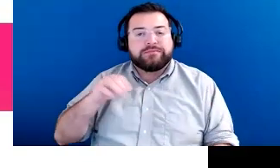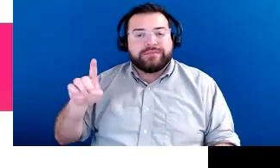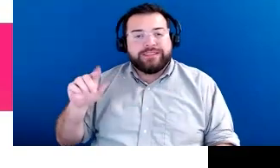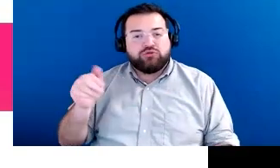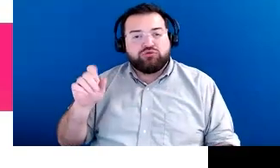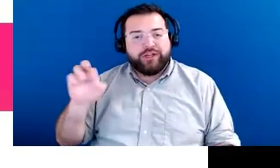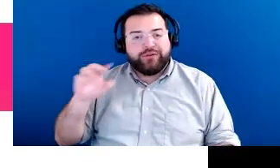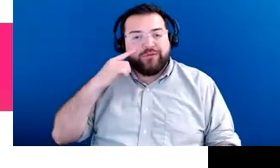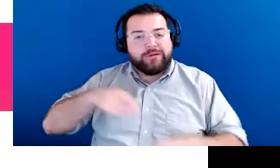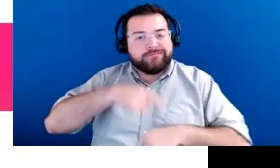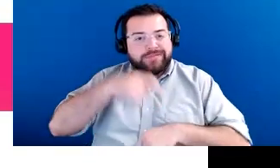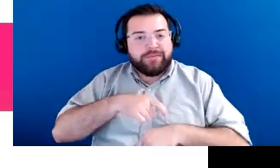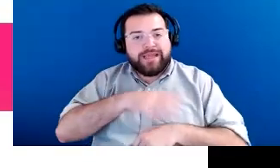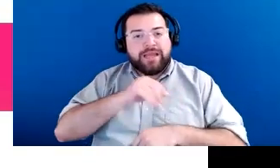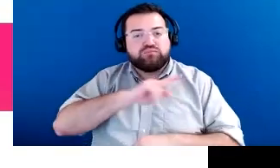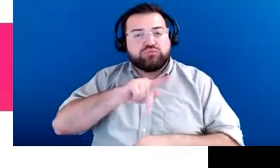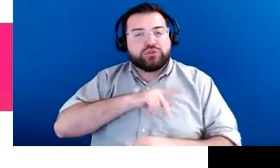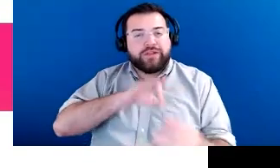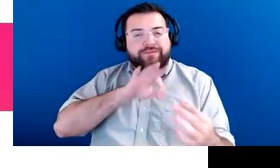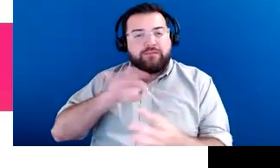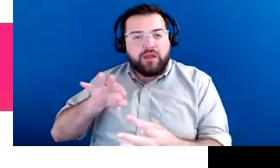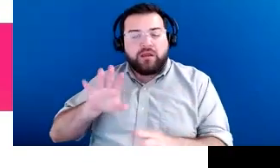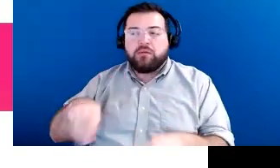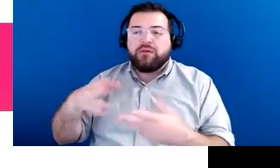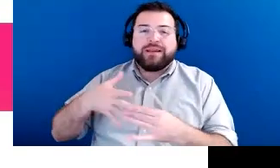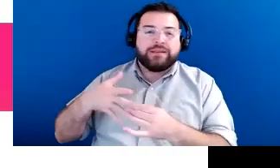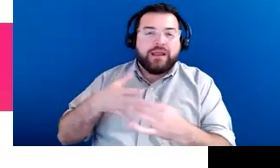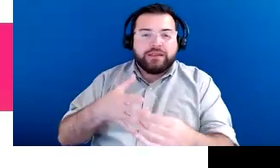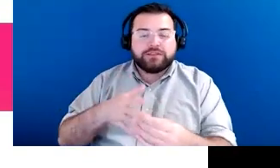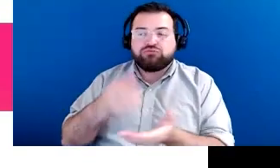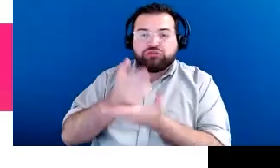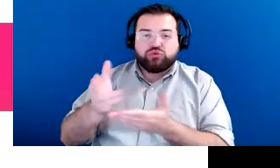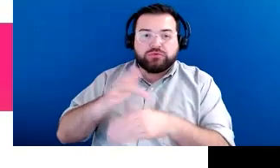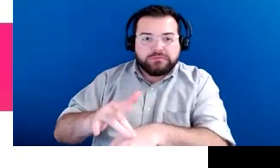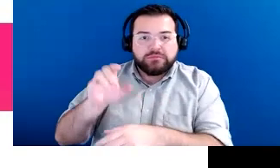So providing guidance, or resources that students can use to understand